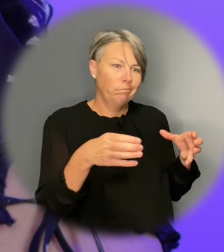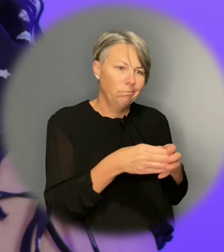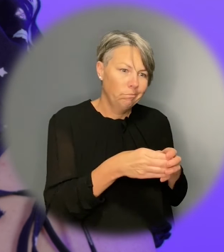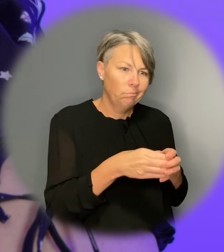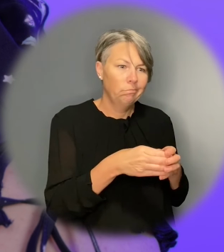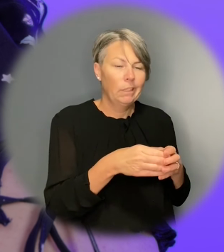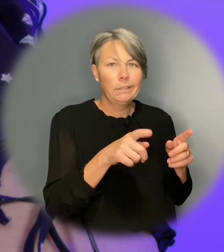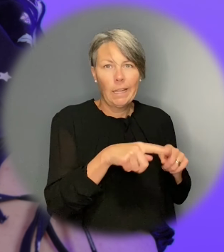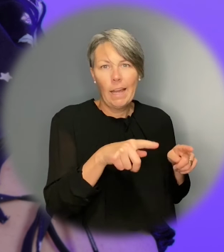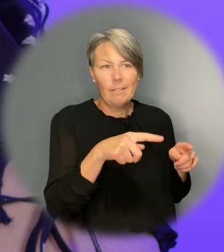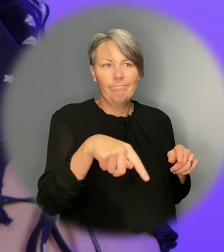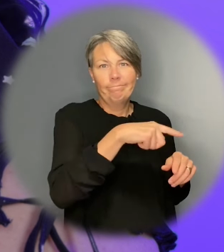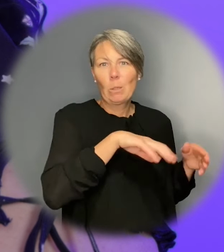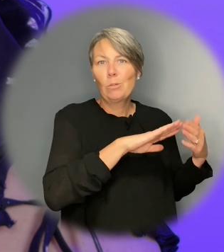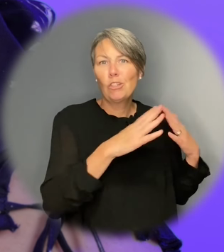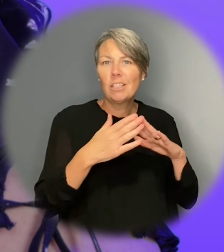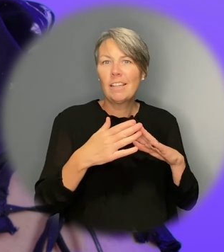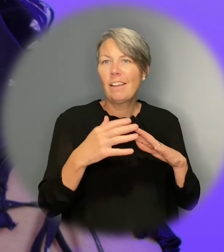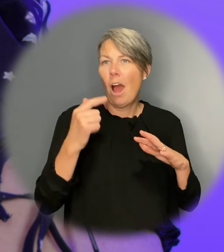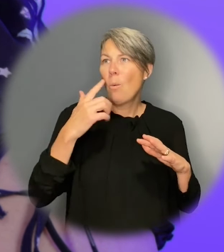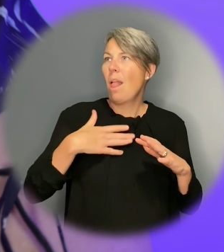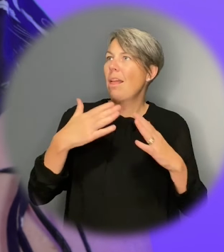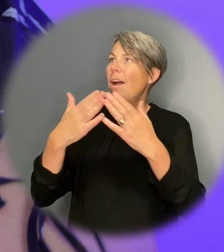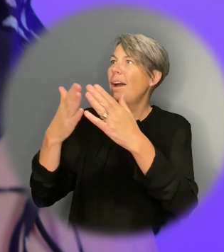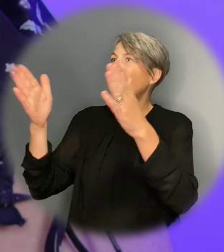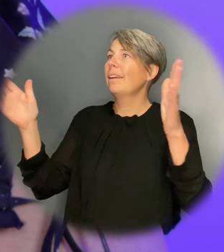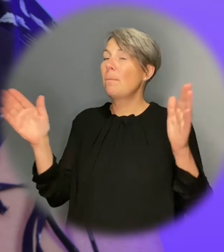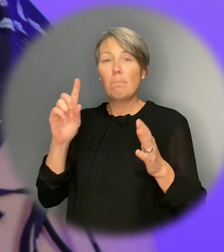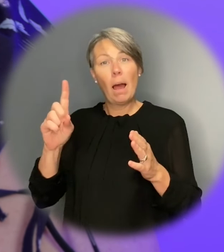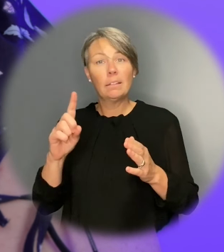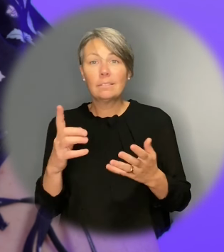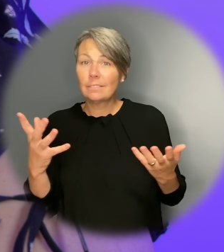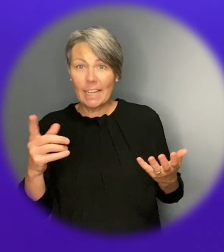101's kind of going to come up even even even with other Disabled people if you